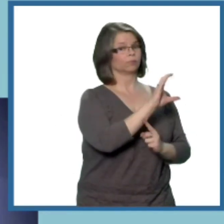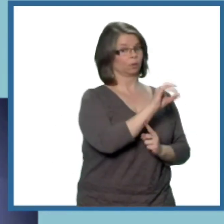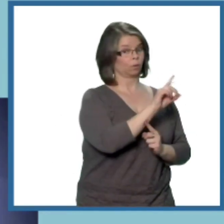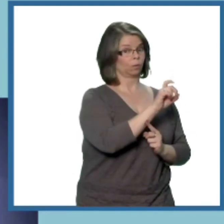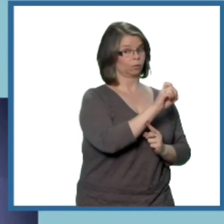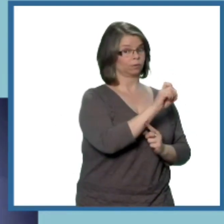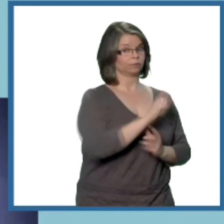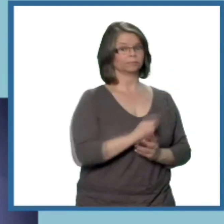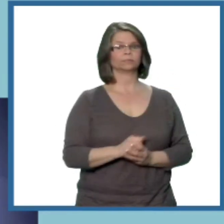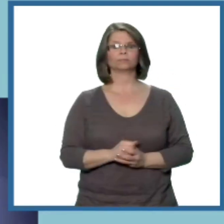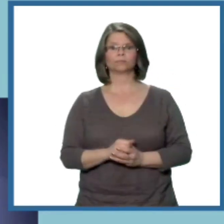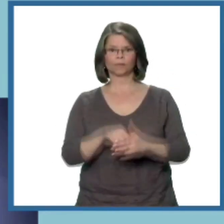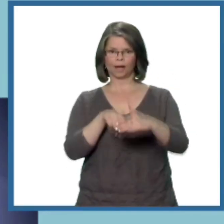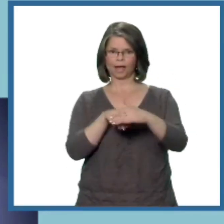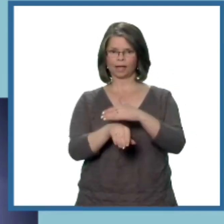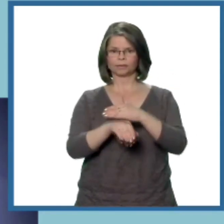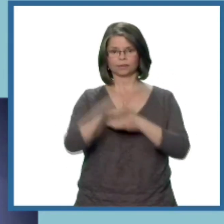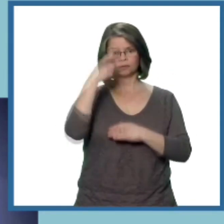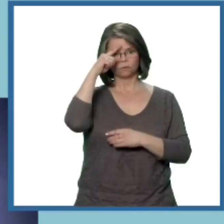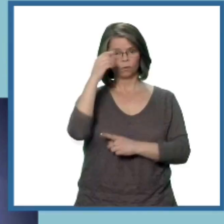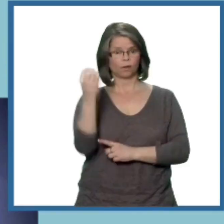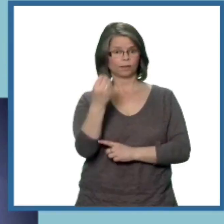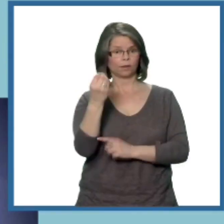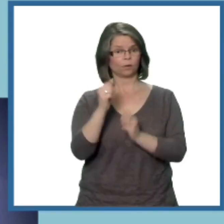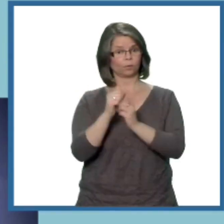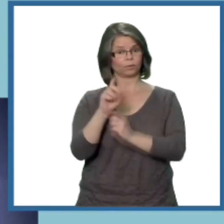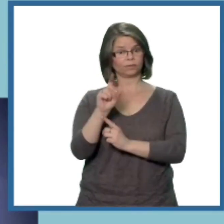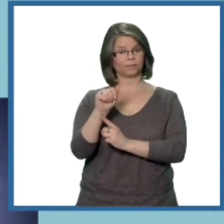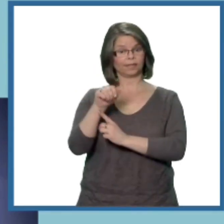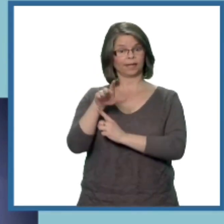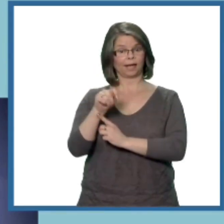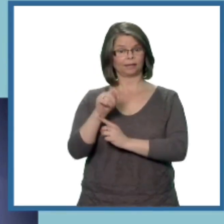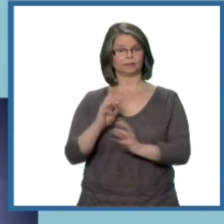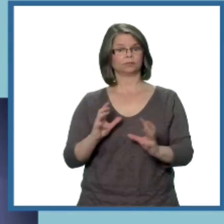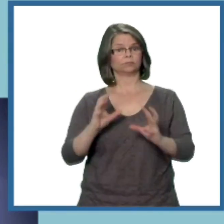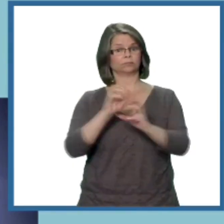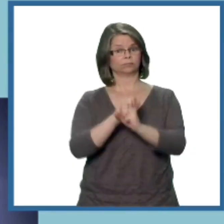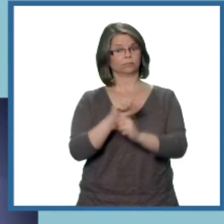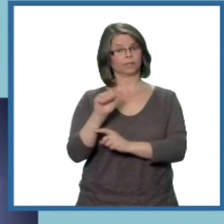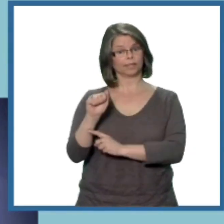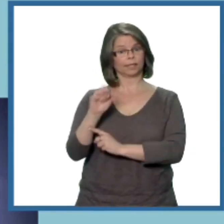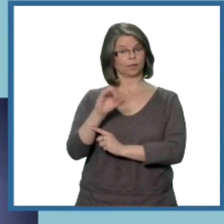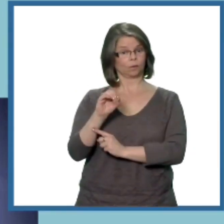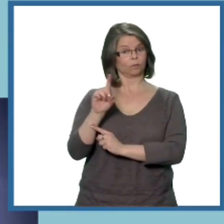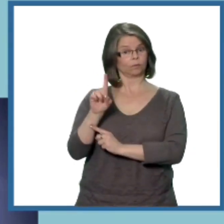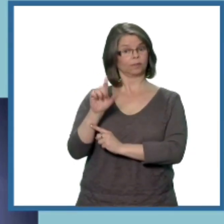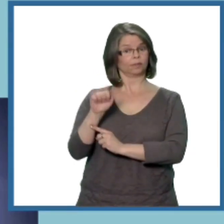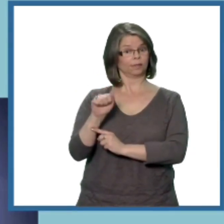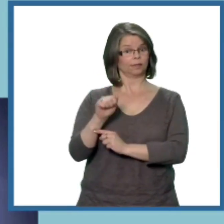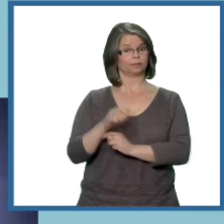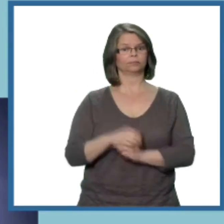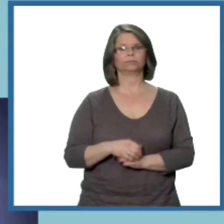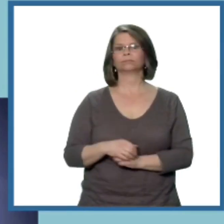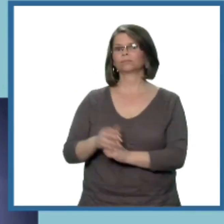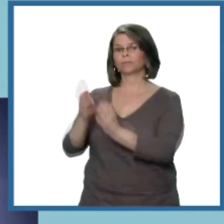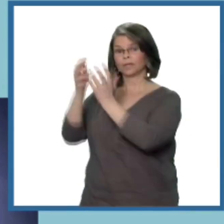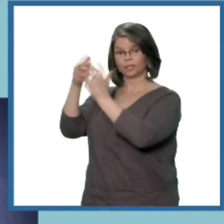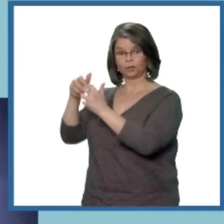and the Integrated Accessibility Standards Regulation "the IASR". They're all laws you must follow.